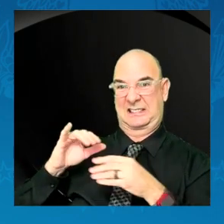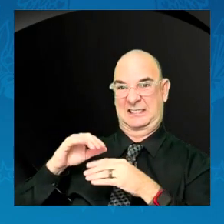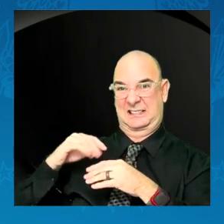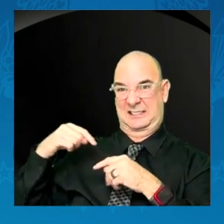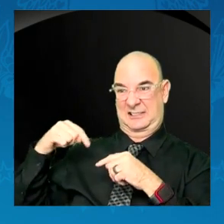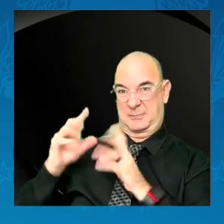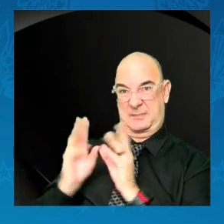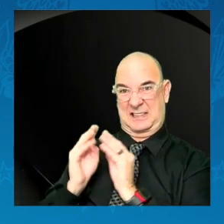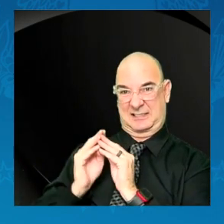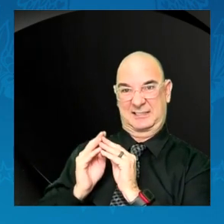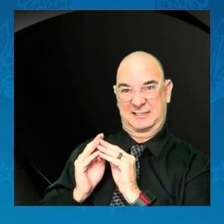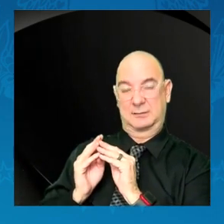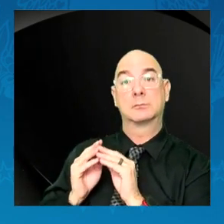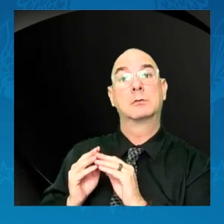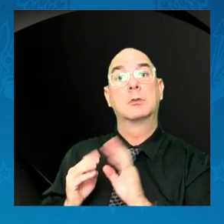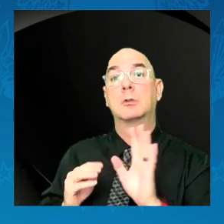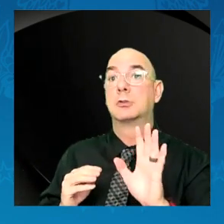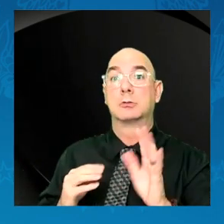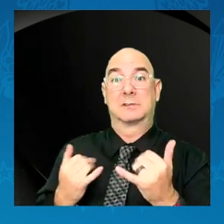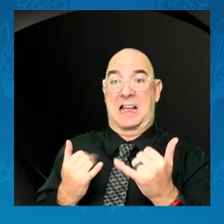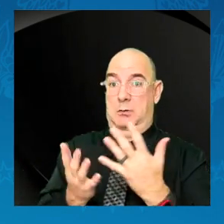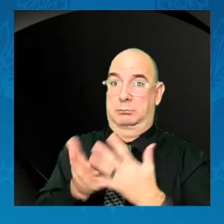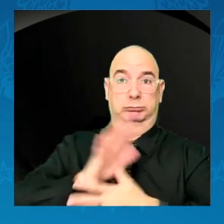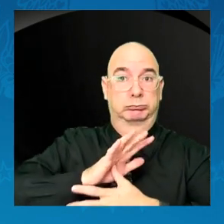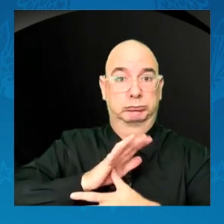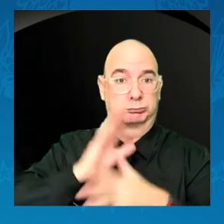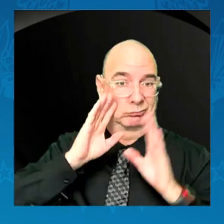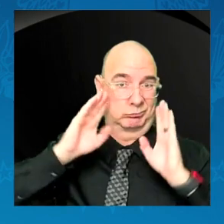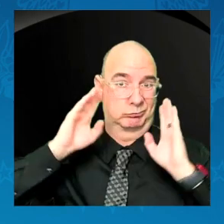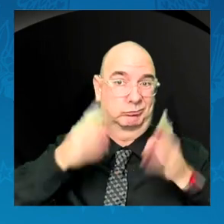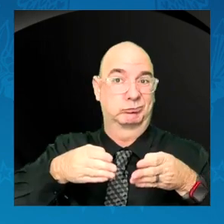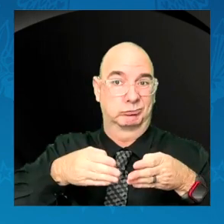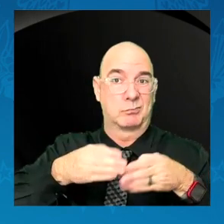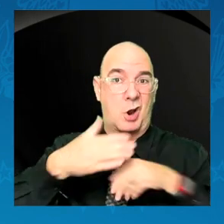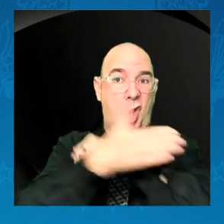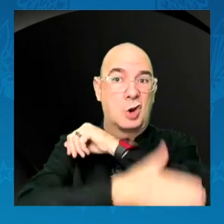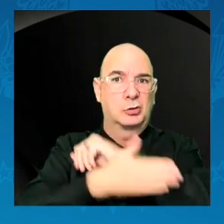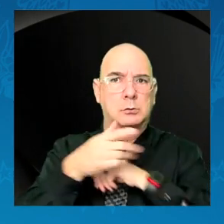is focused on being the nation's ears and eyes in space,